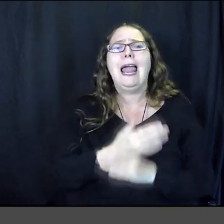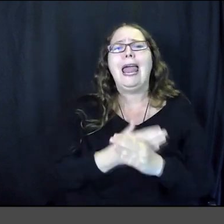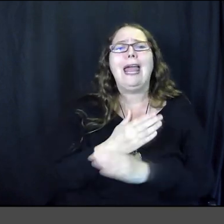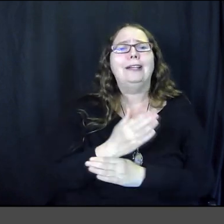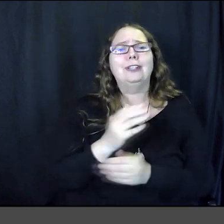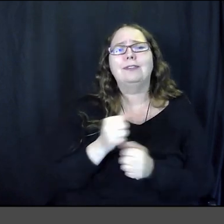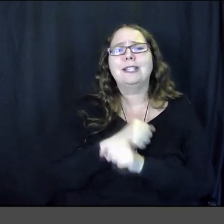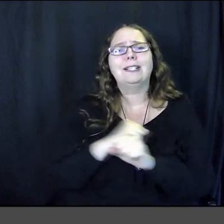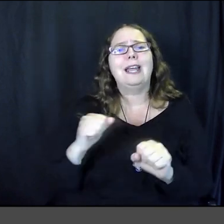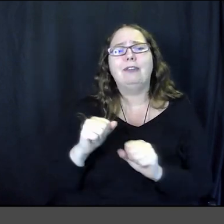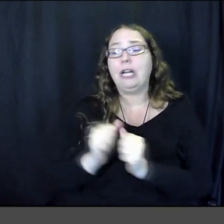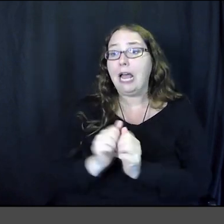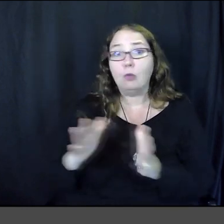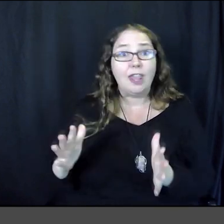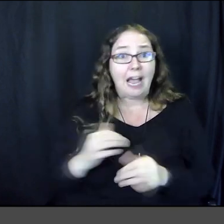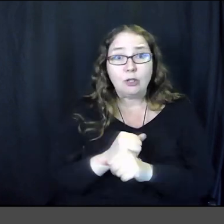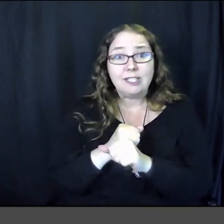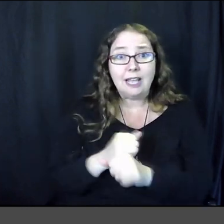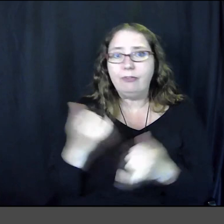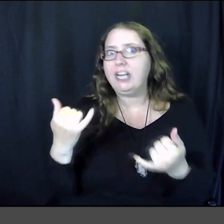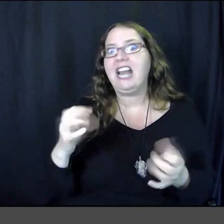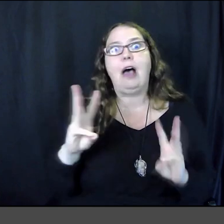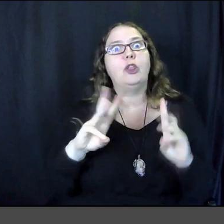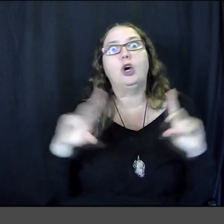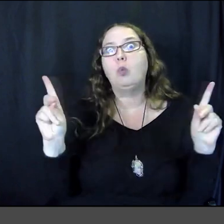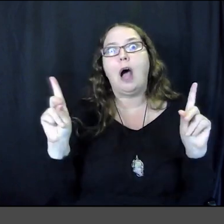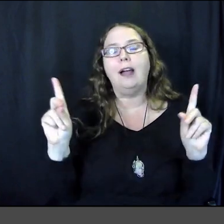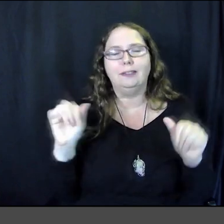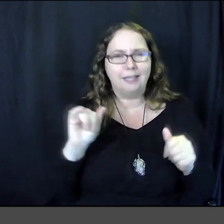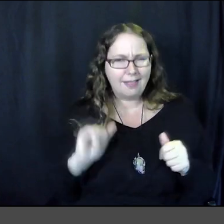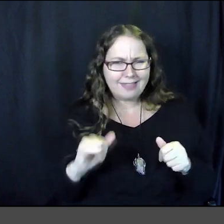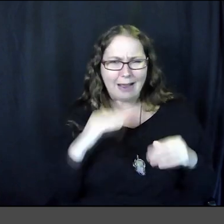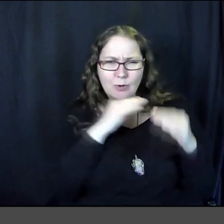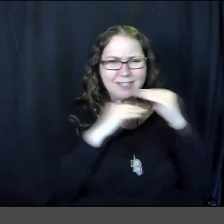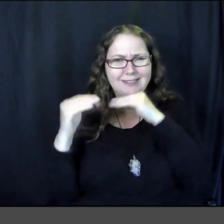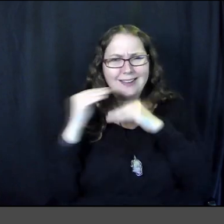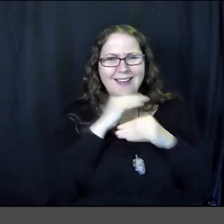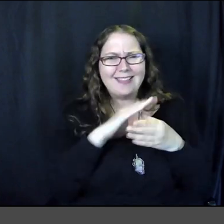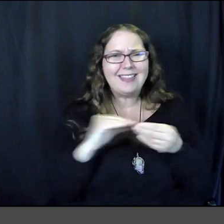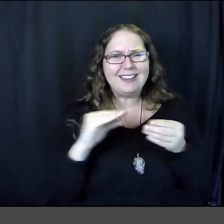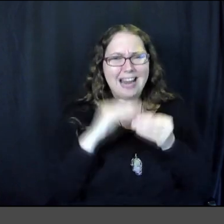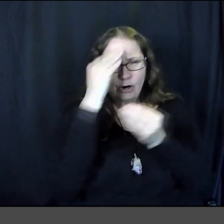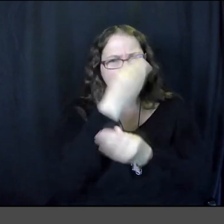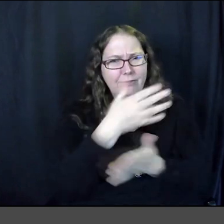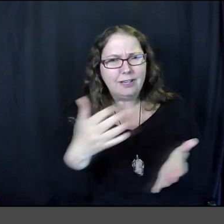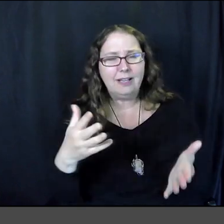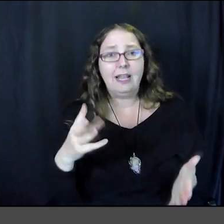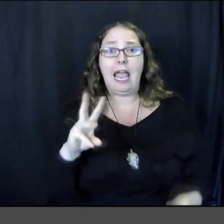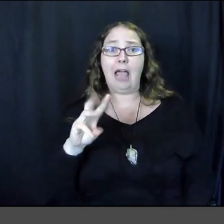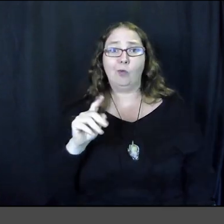SO THAT WAS THE NARRATIVE THAT WAS BEING TOLD. AND CARTER G. WOODSON SAID, NOT TODAY, SATAN, NOT TODAY,